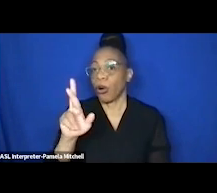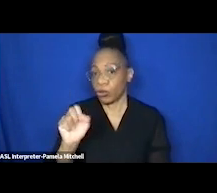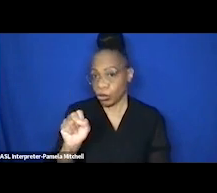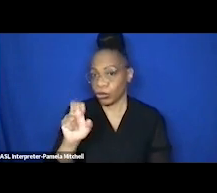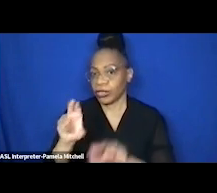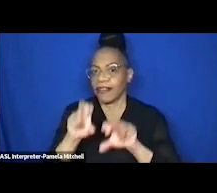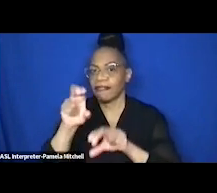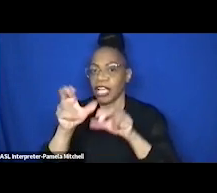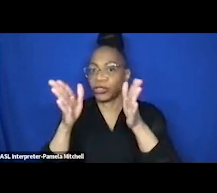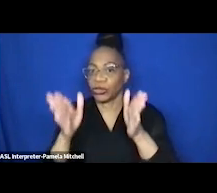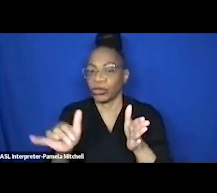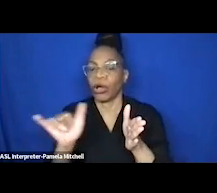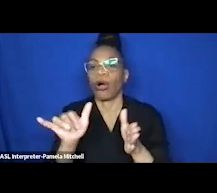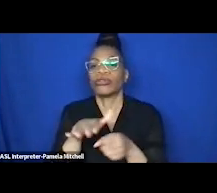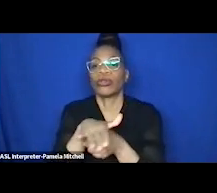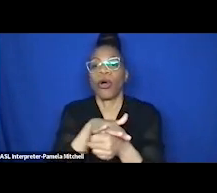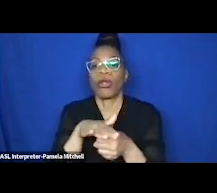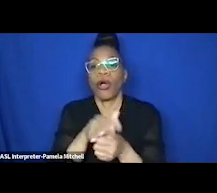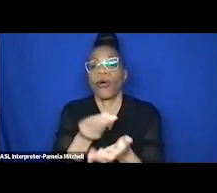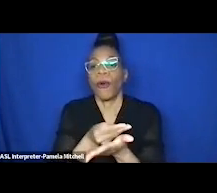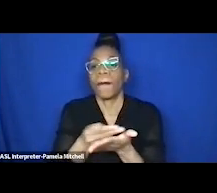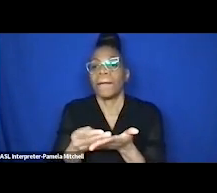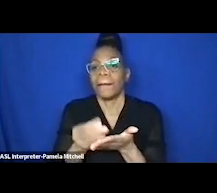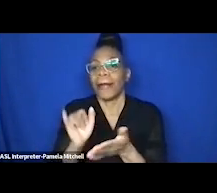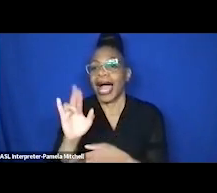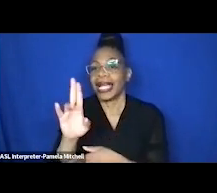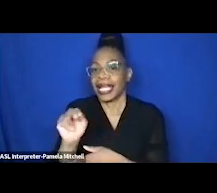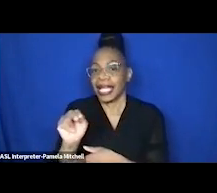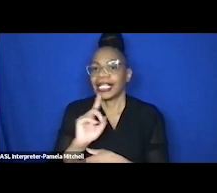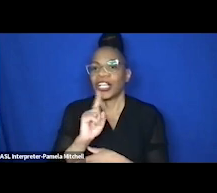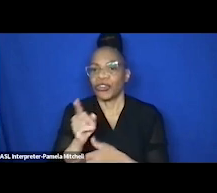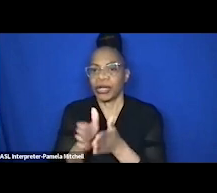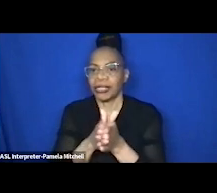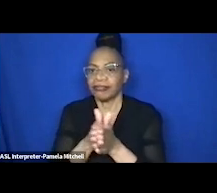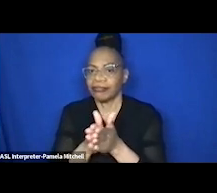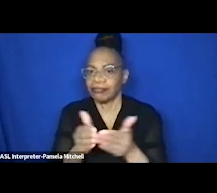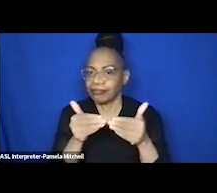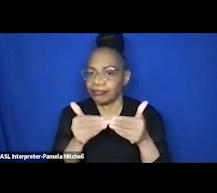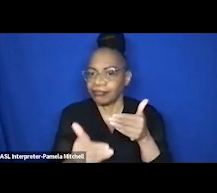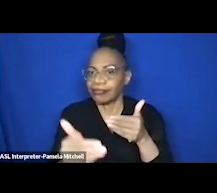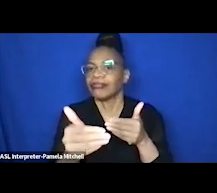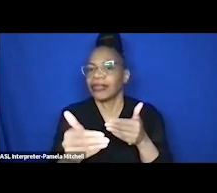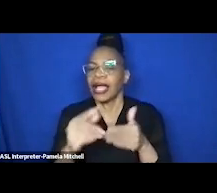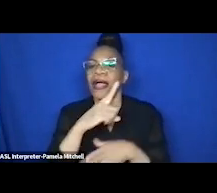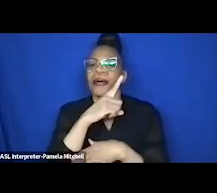that can really drive this work forward. And because our CoC is so geographically vast,